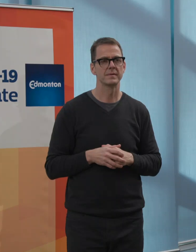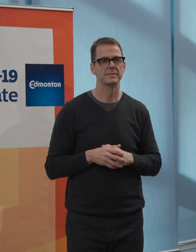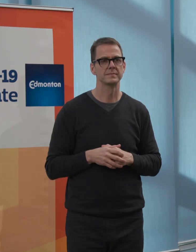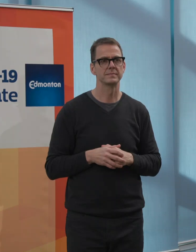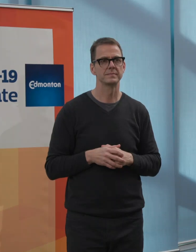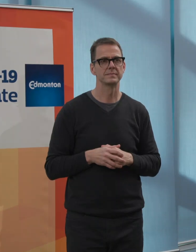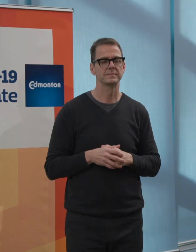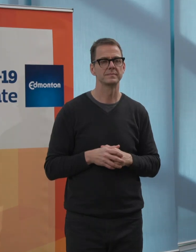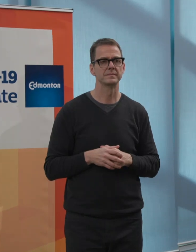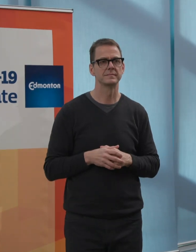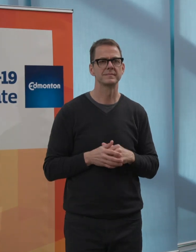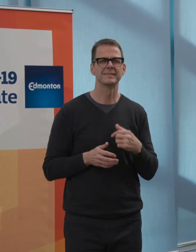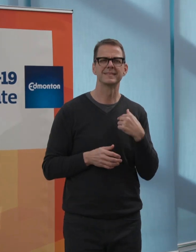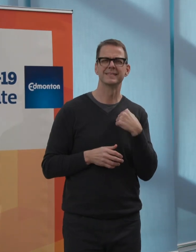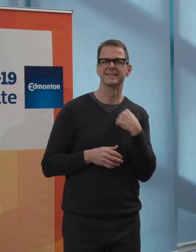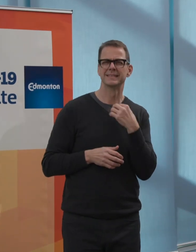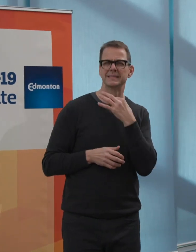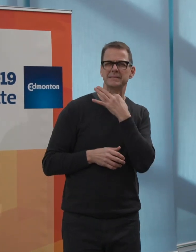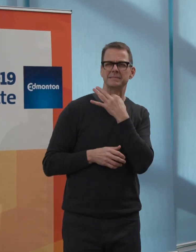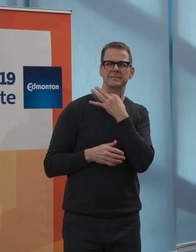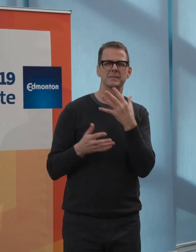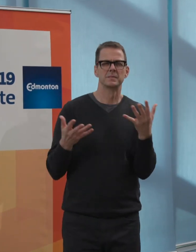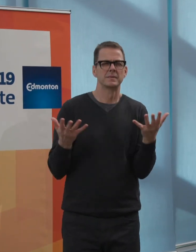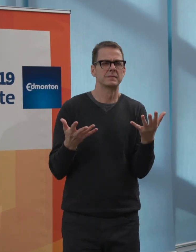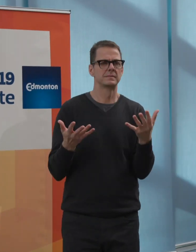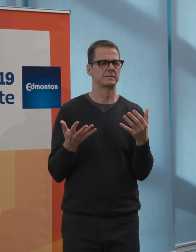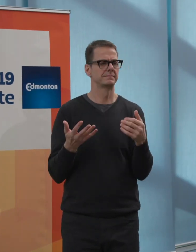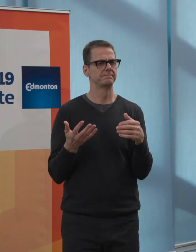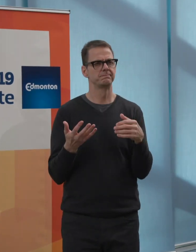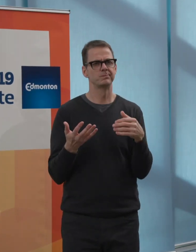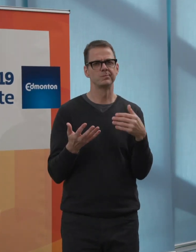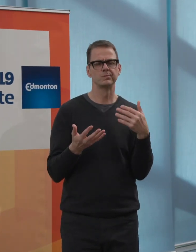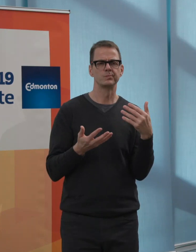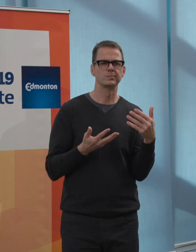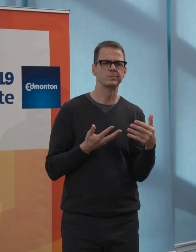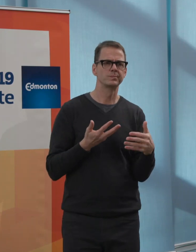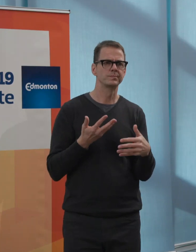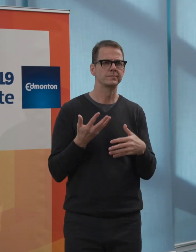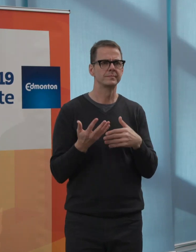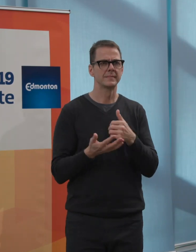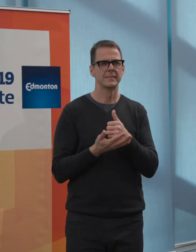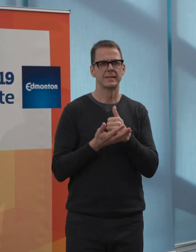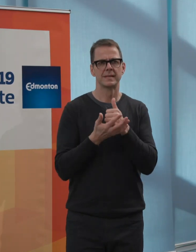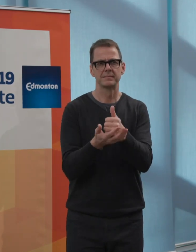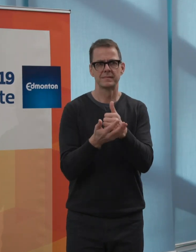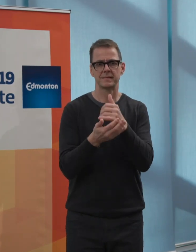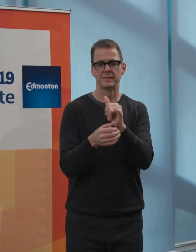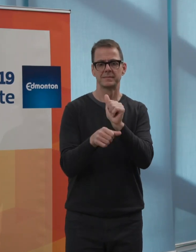employees from the federal or provincial governments we heard that the federal